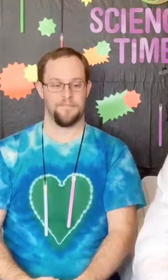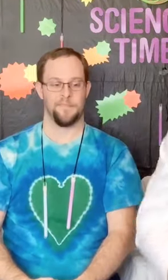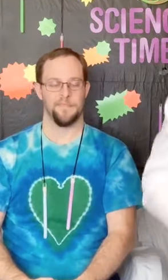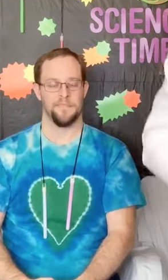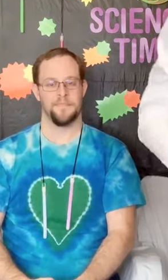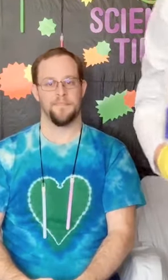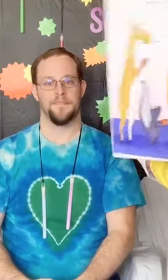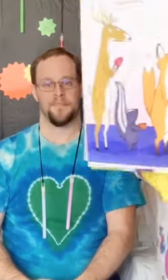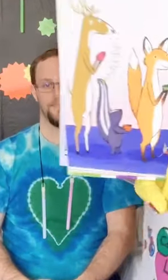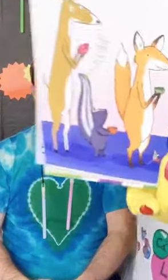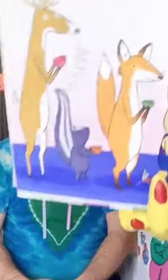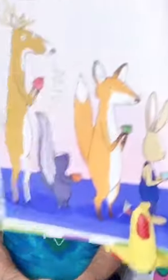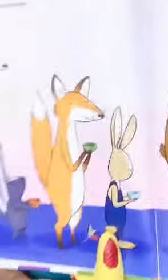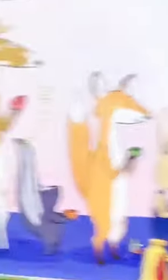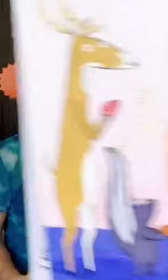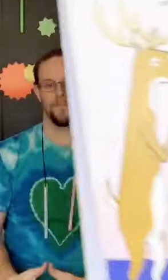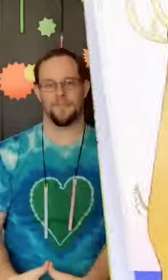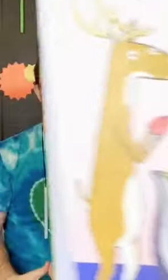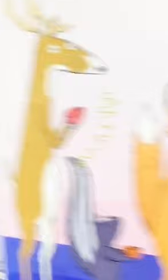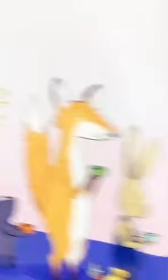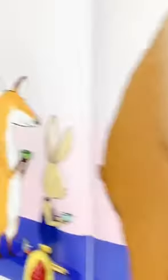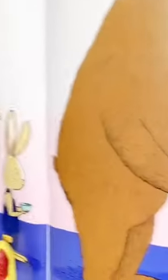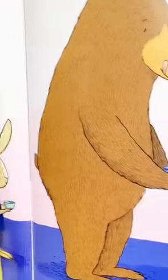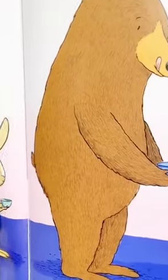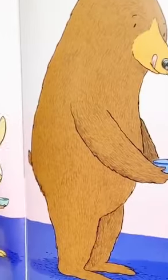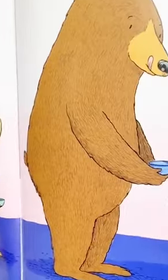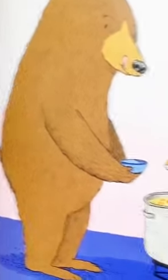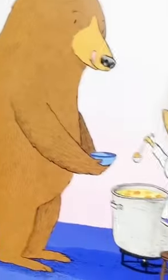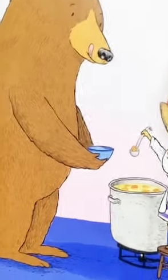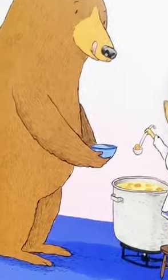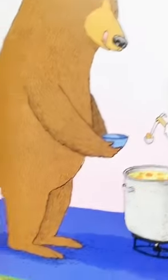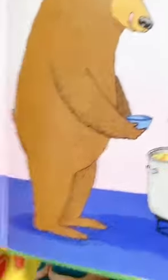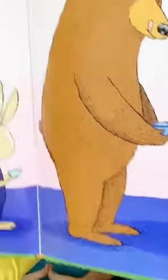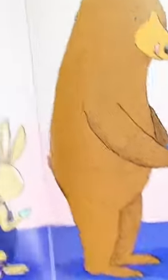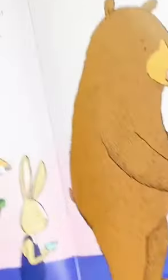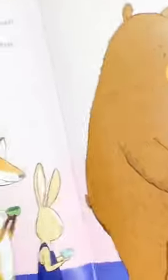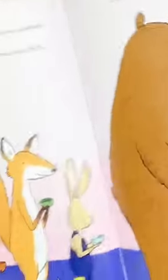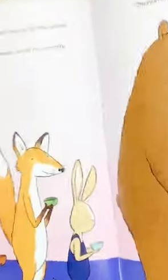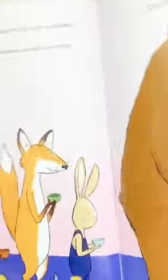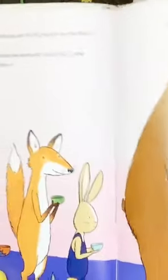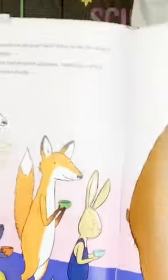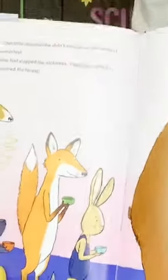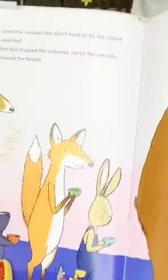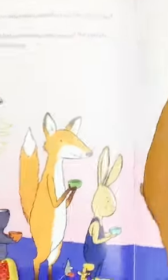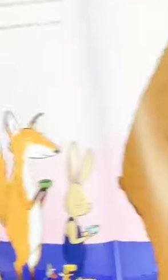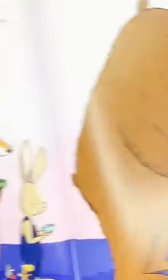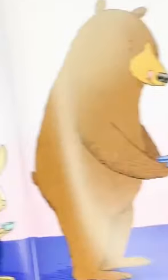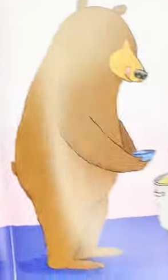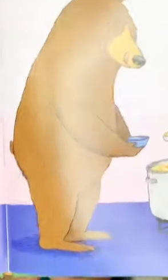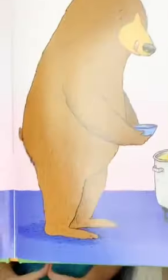So here you go! She made a, oop! I'm sorry about this. It's different